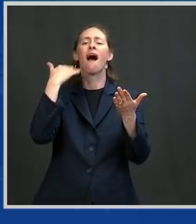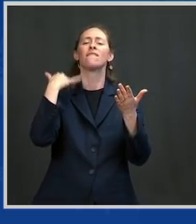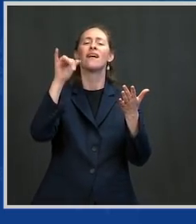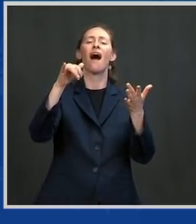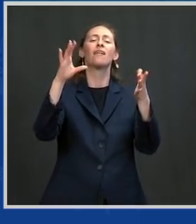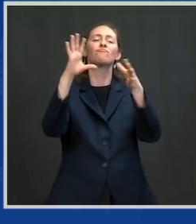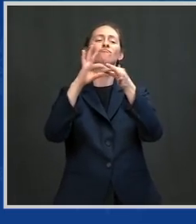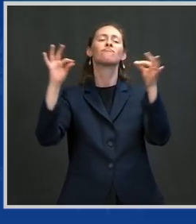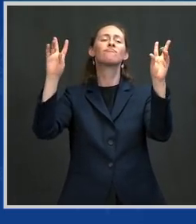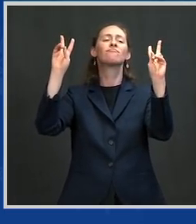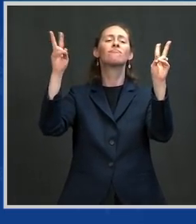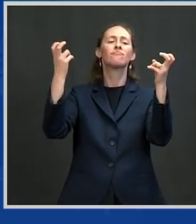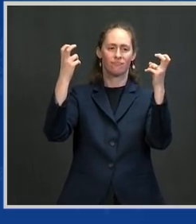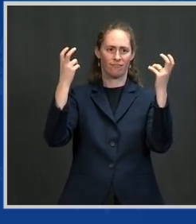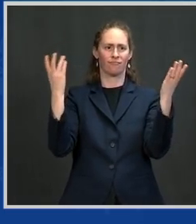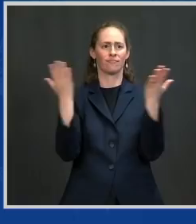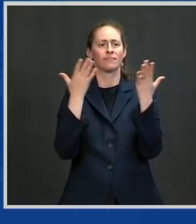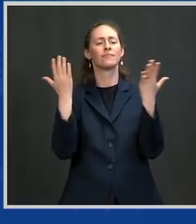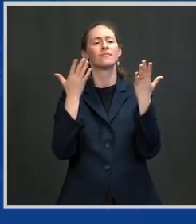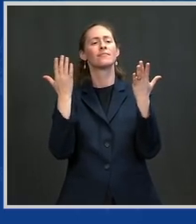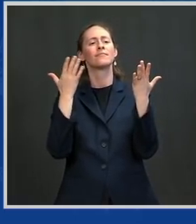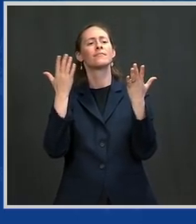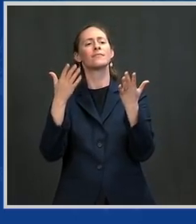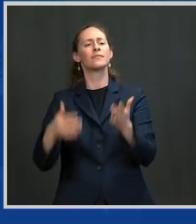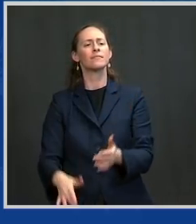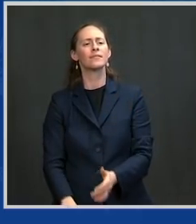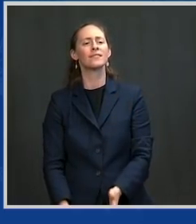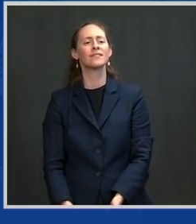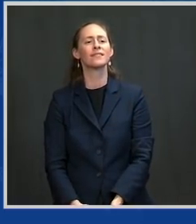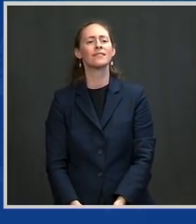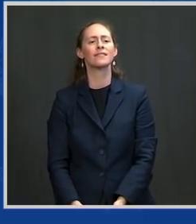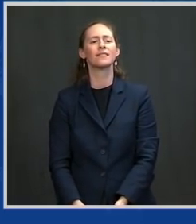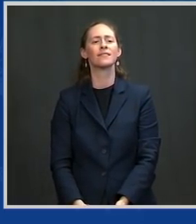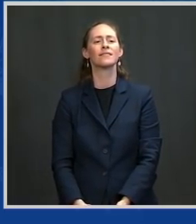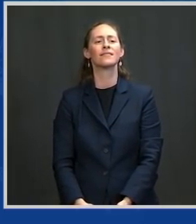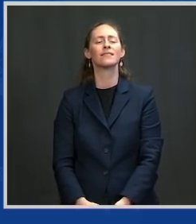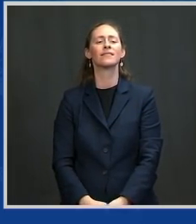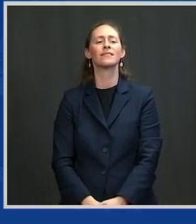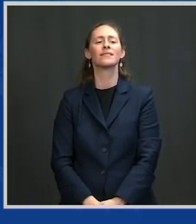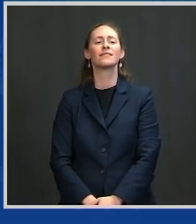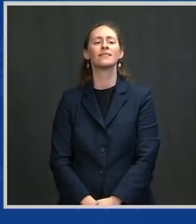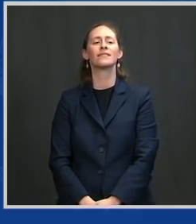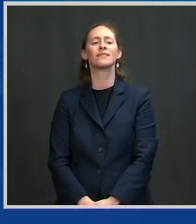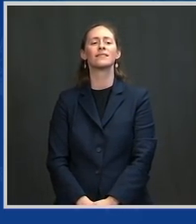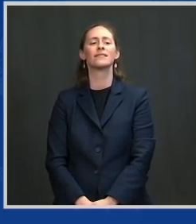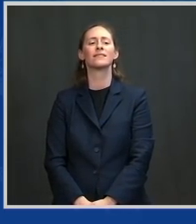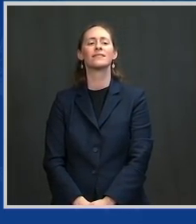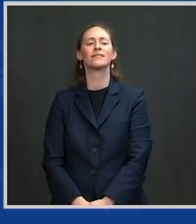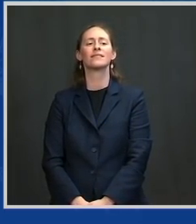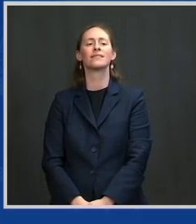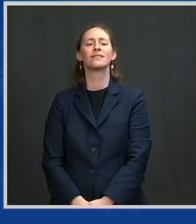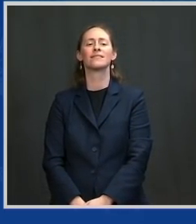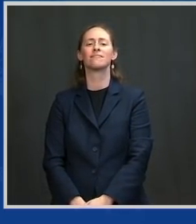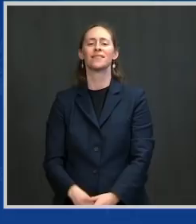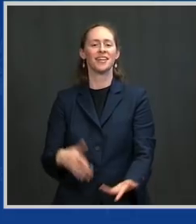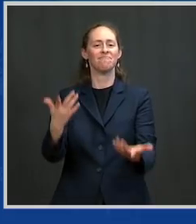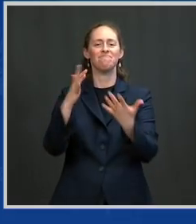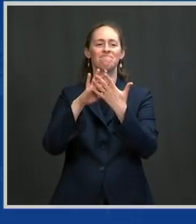When we said -- when I said I was going to deal with beating the virus and I was going to focus on that